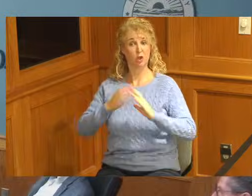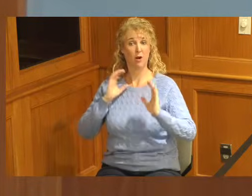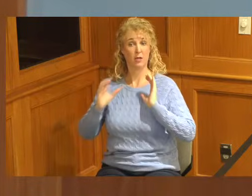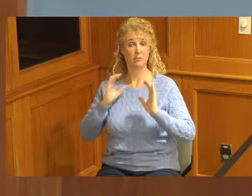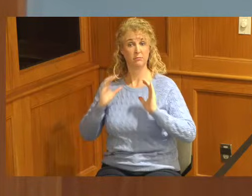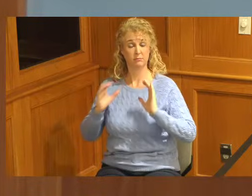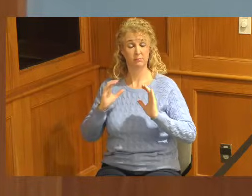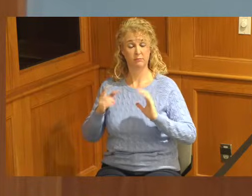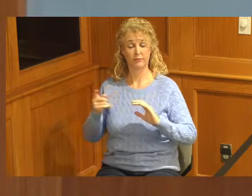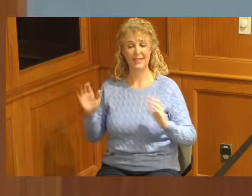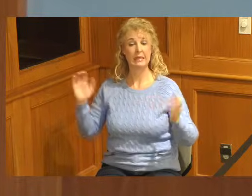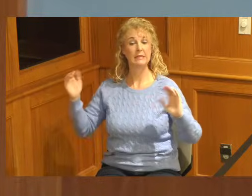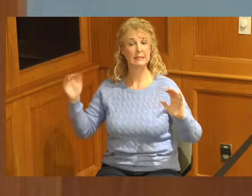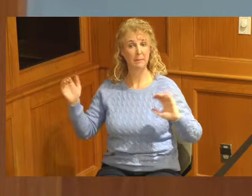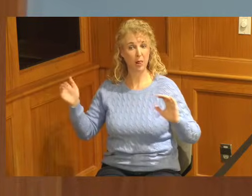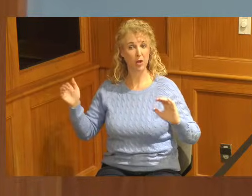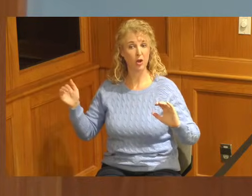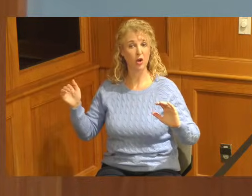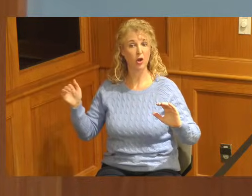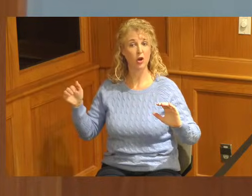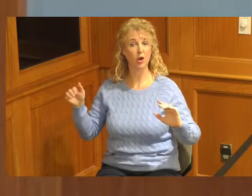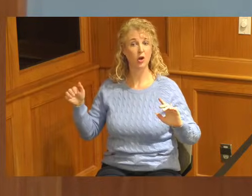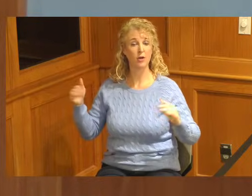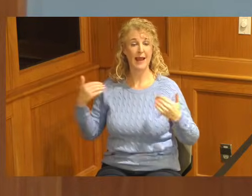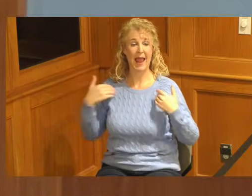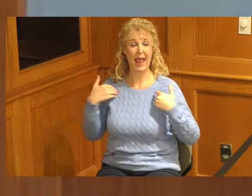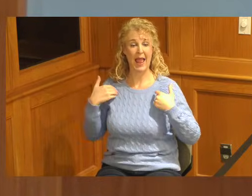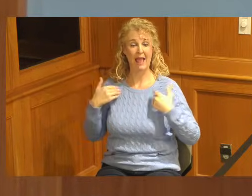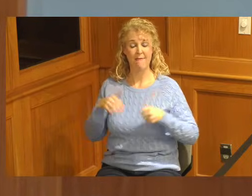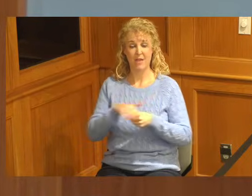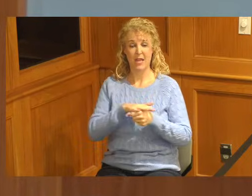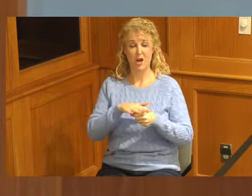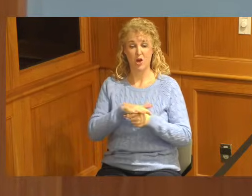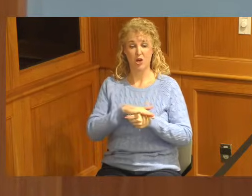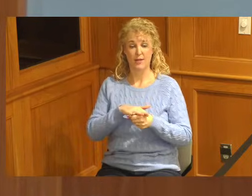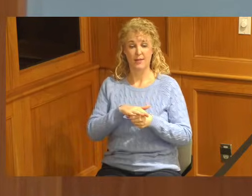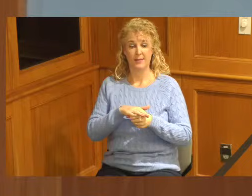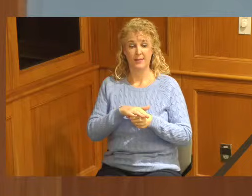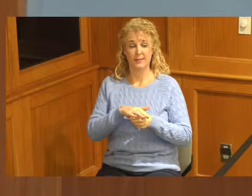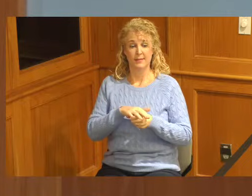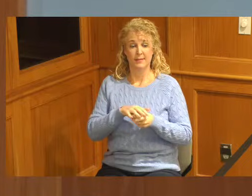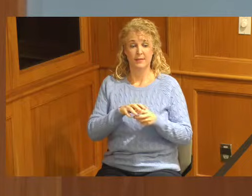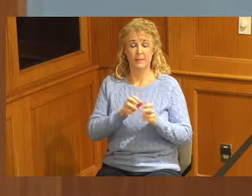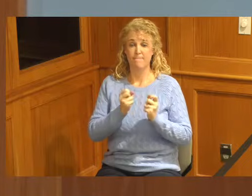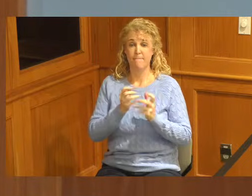they similarly, you know, have developments that are getting close and are in areas that